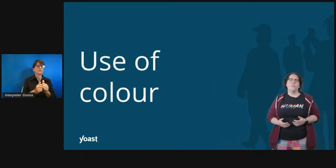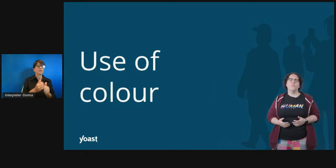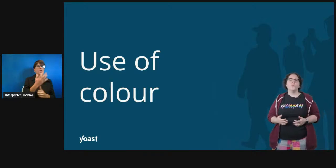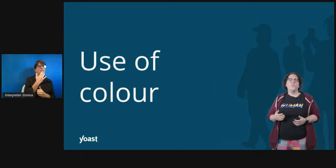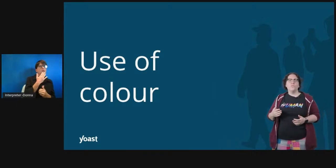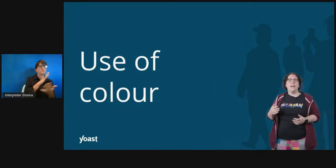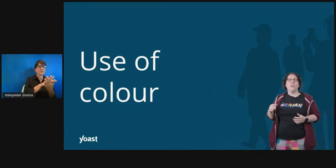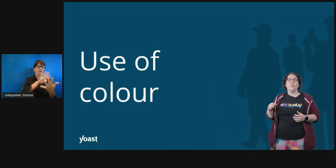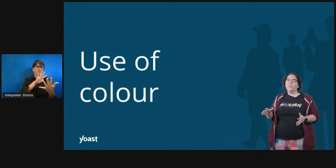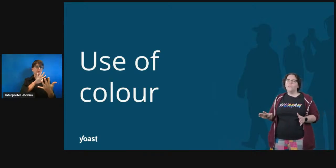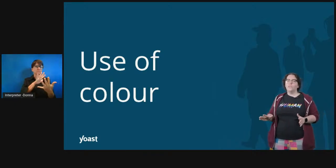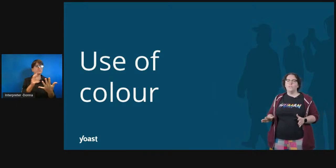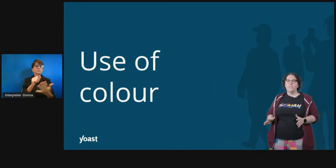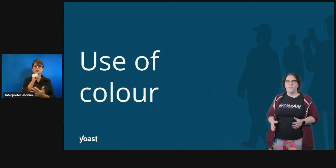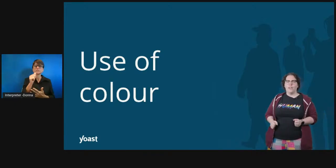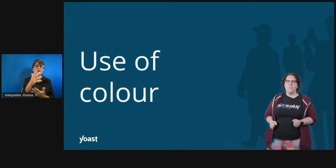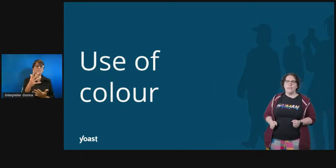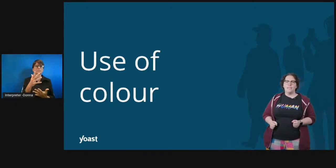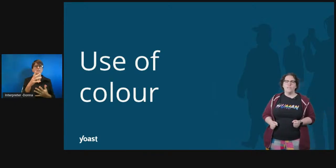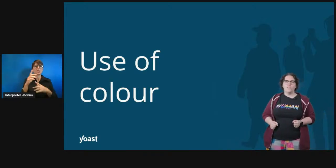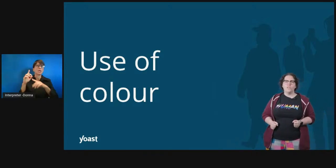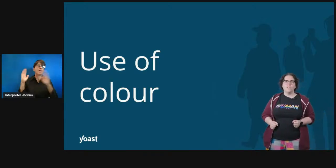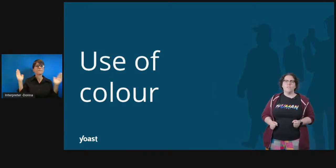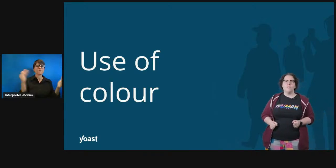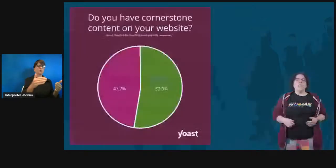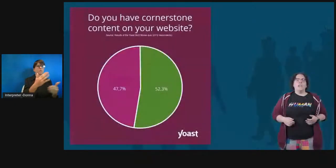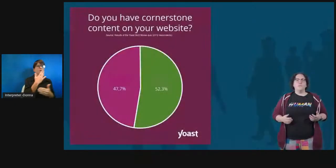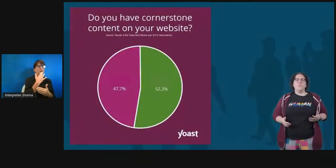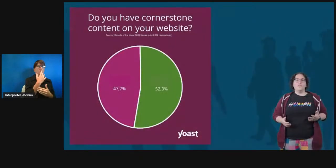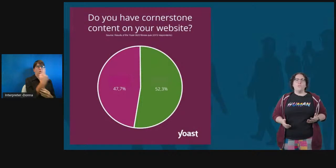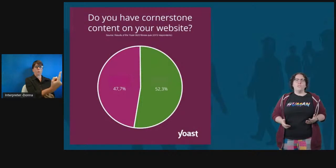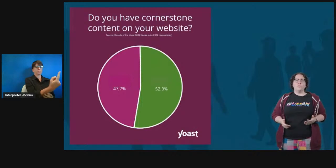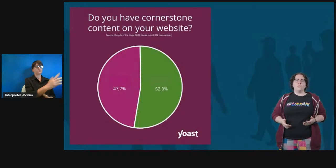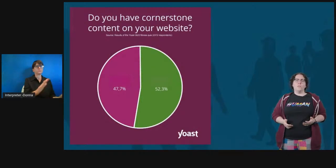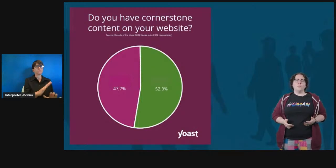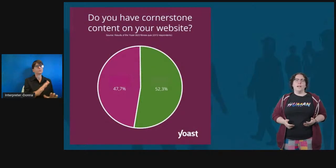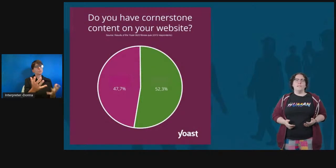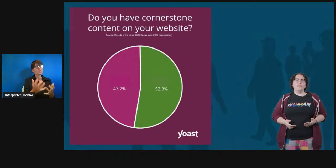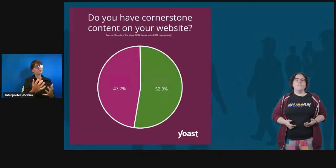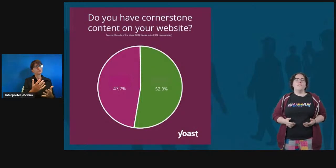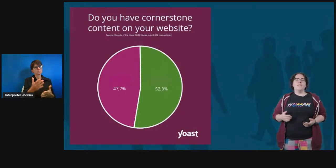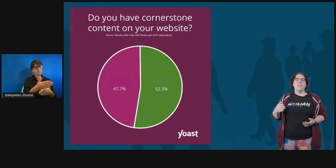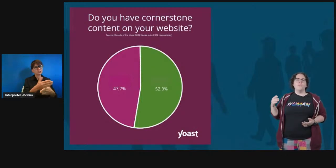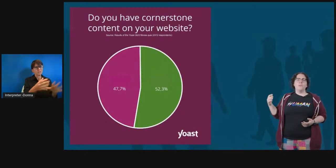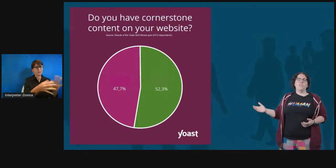What a basic street into consideration when he comes to images? There are specific to that which is the come around with color and contrast.